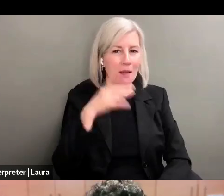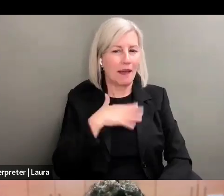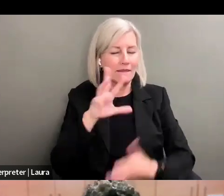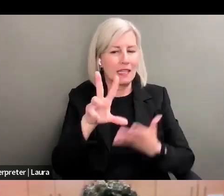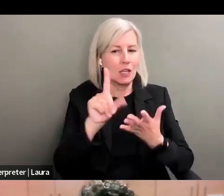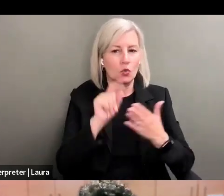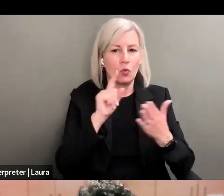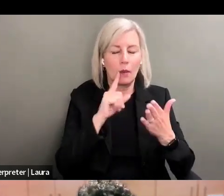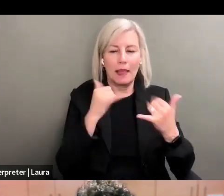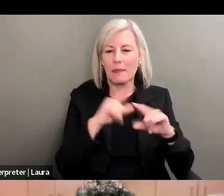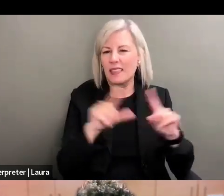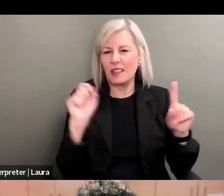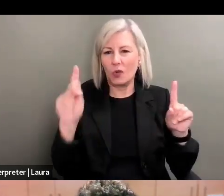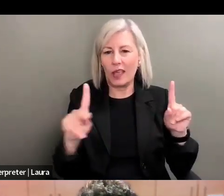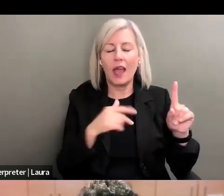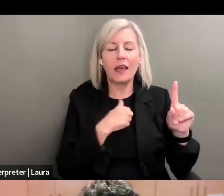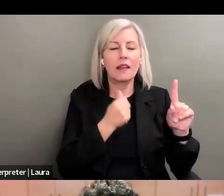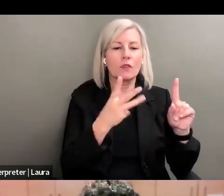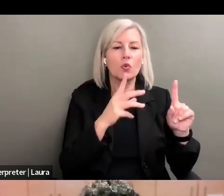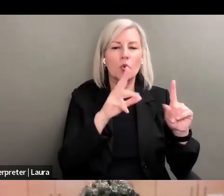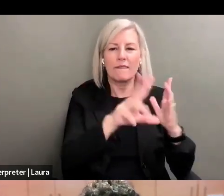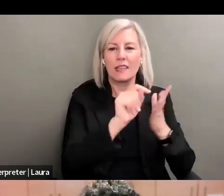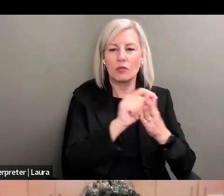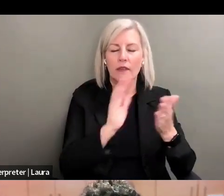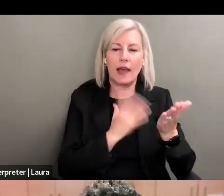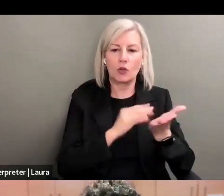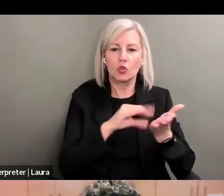I had a couple videos of our students that were completing the